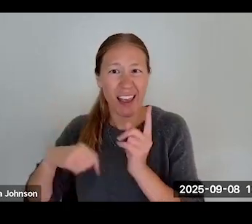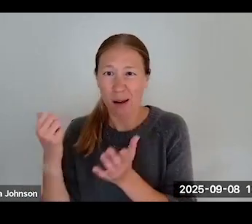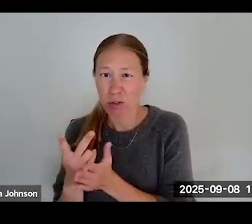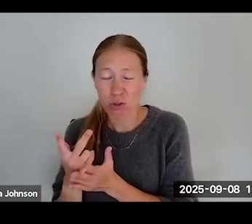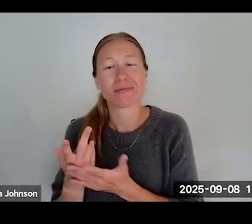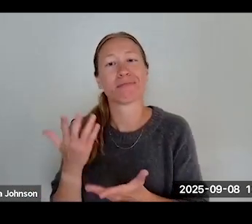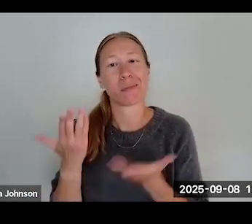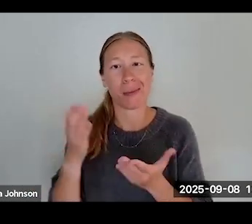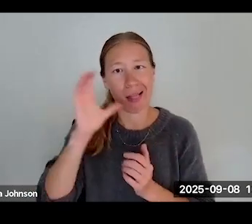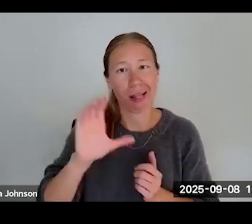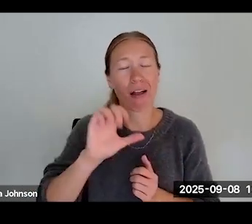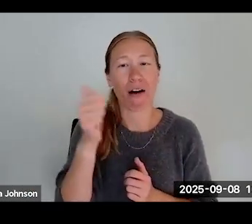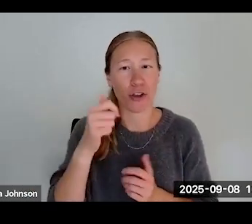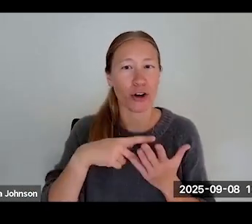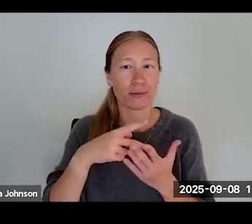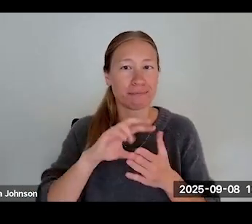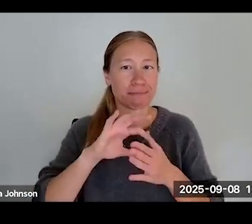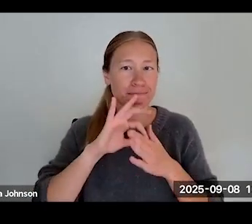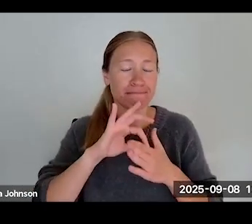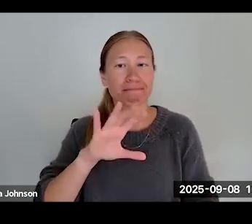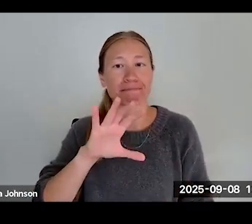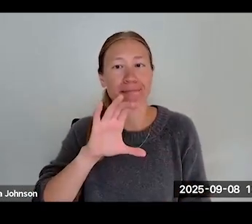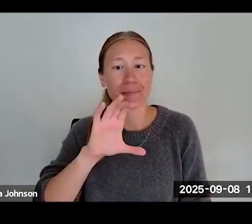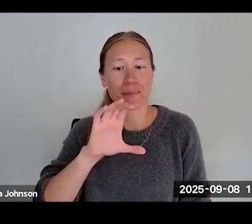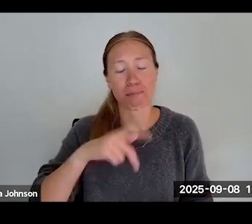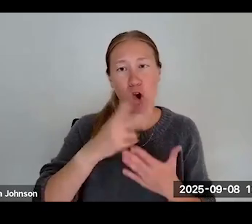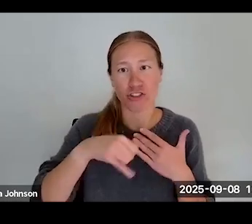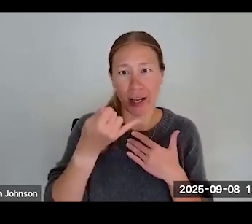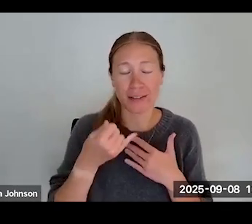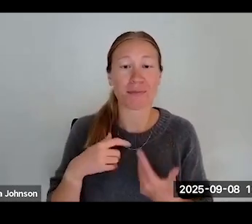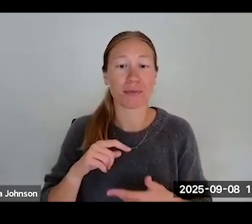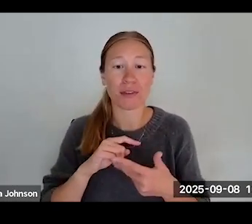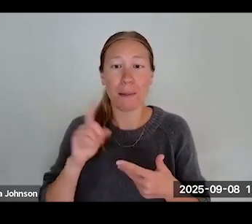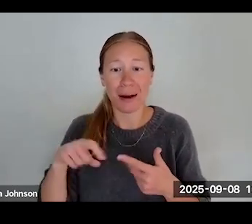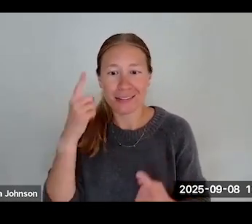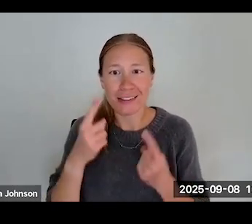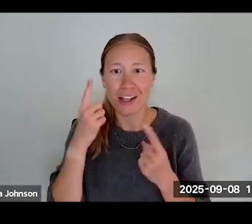We must also consider content accessibility. Thousands of people create new web content